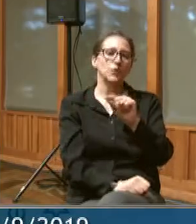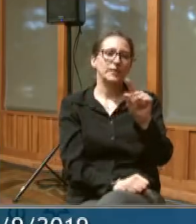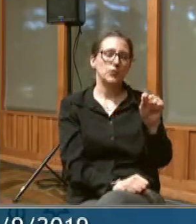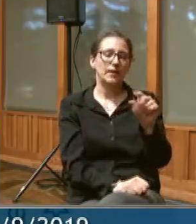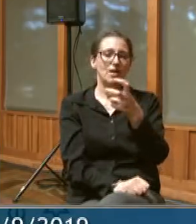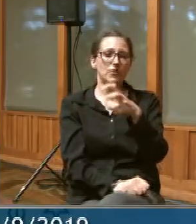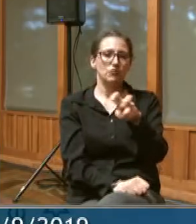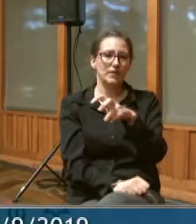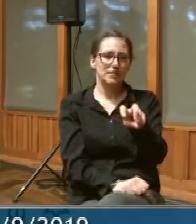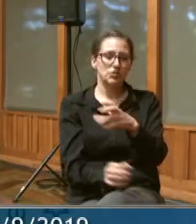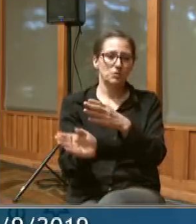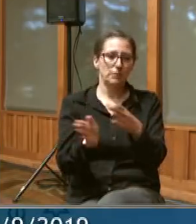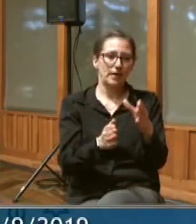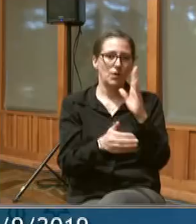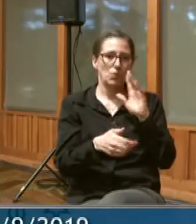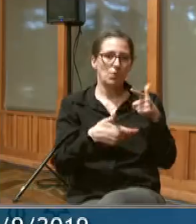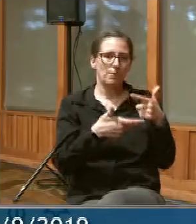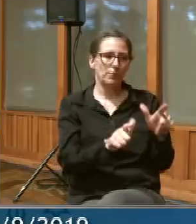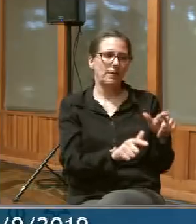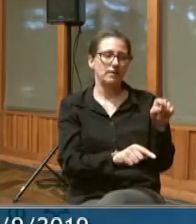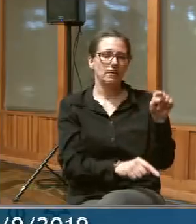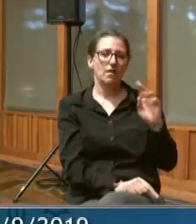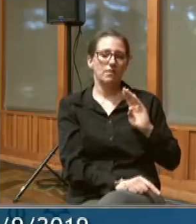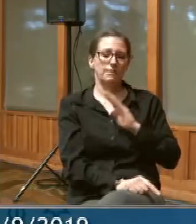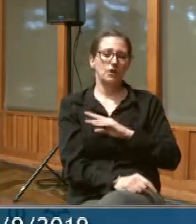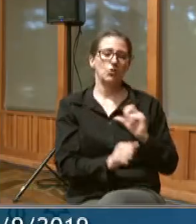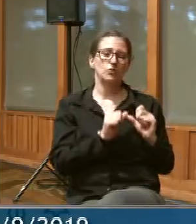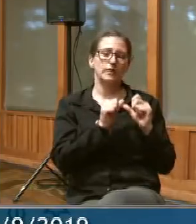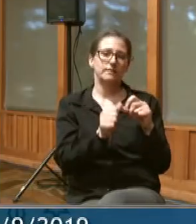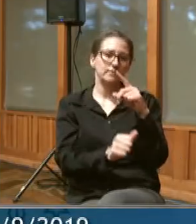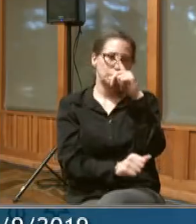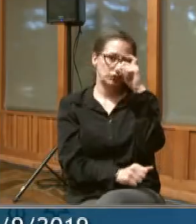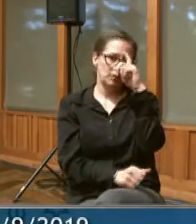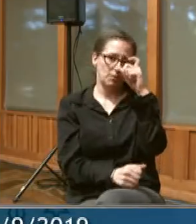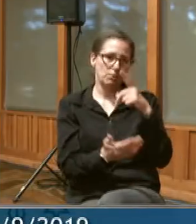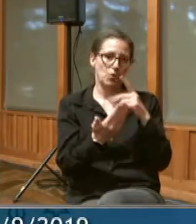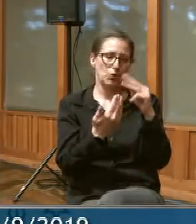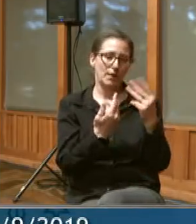PROPOSED TO ADDRESS A $6.3 MILLION SHORTFALL PROJECTED IN 2019-2020. THIS TRANSITION PLAN WILL ALLOW